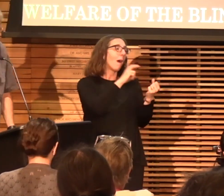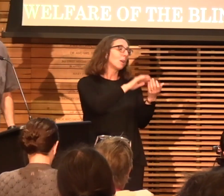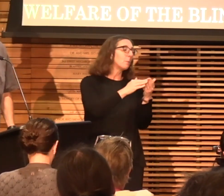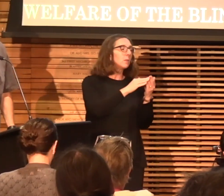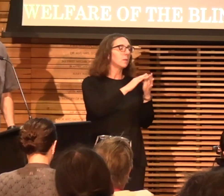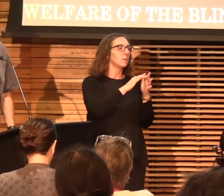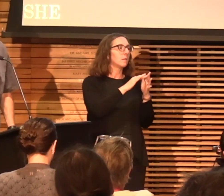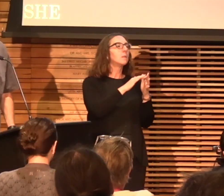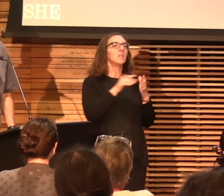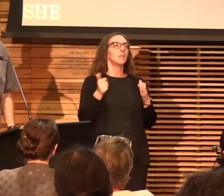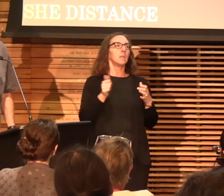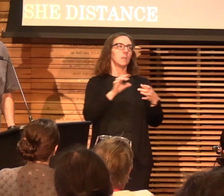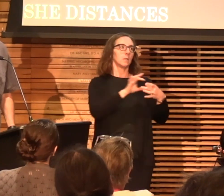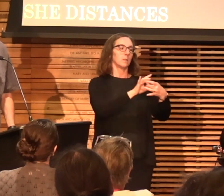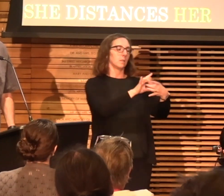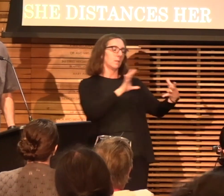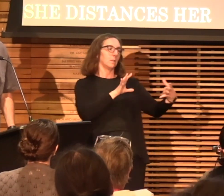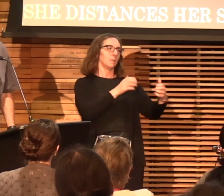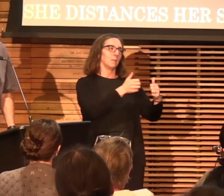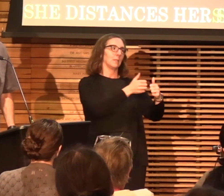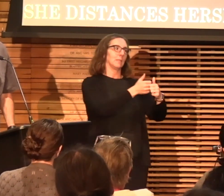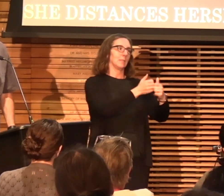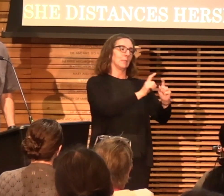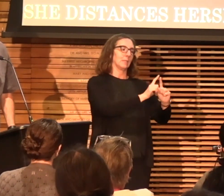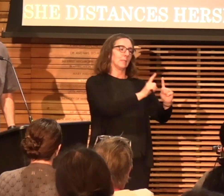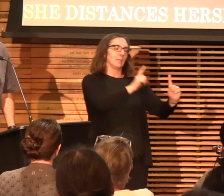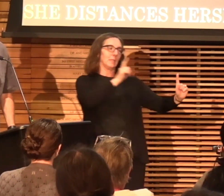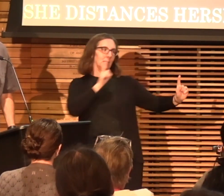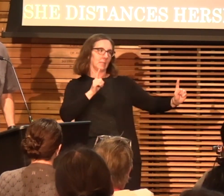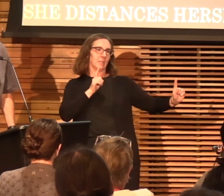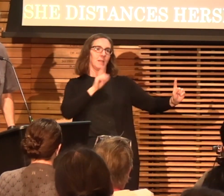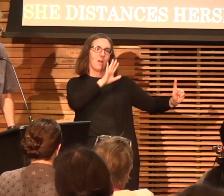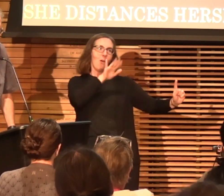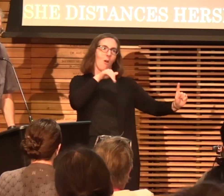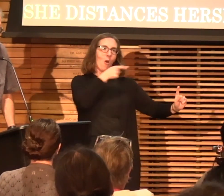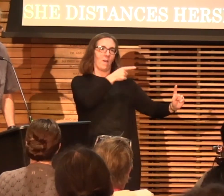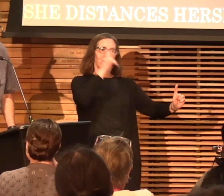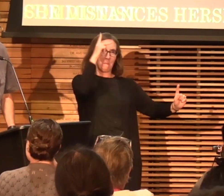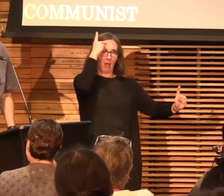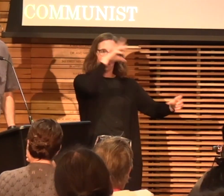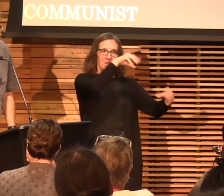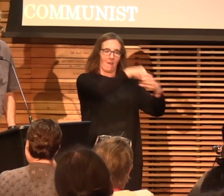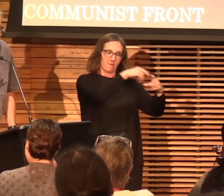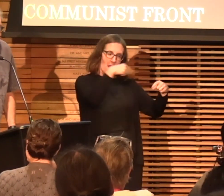She distanced herself from these various communist front groups that she had been flirting with for years.